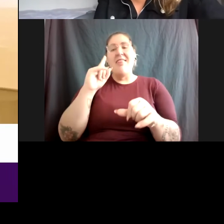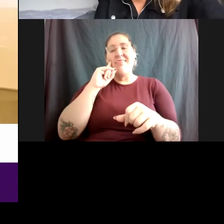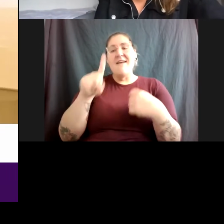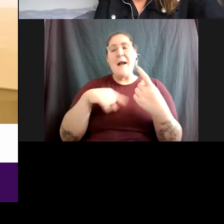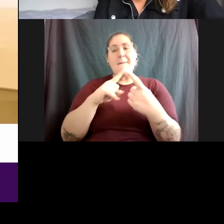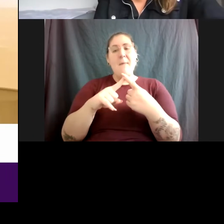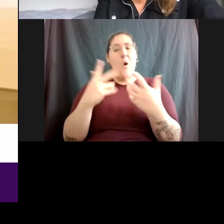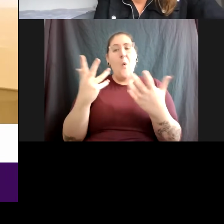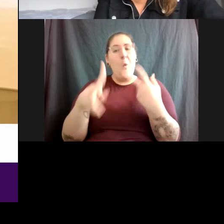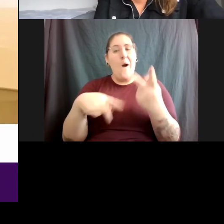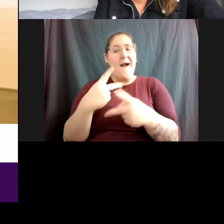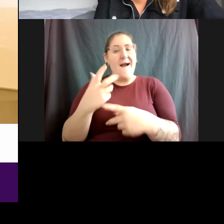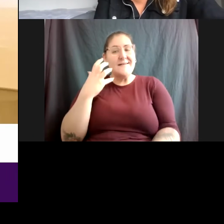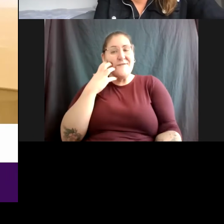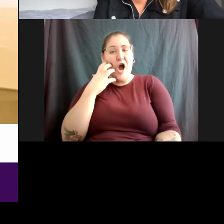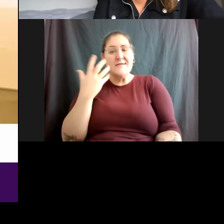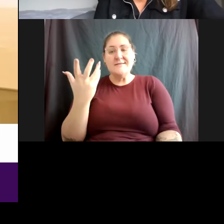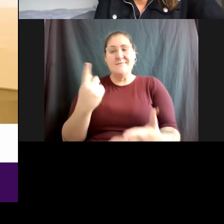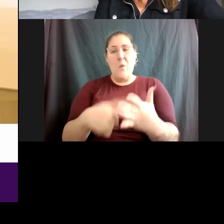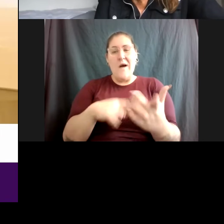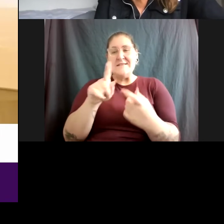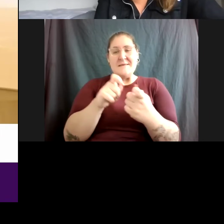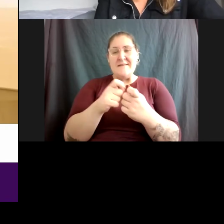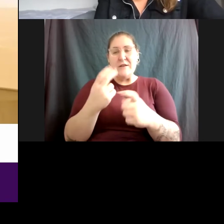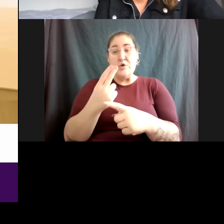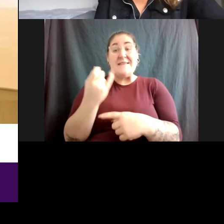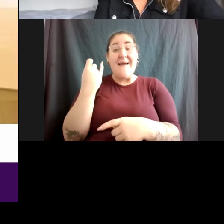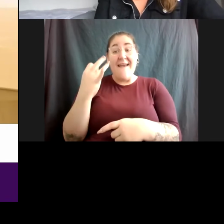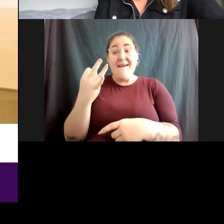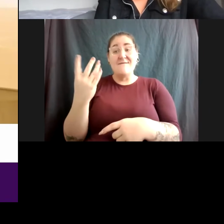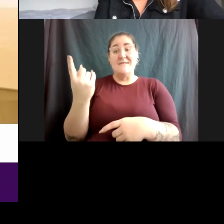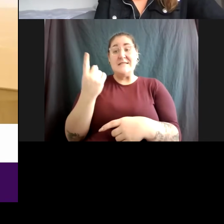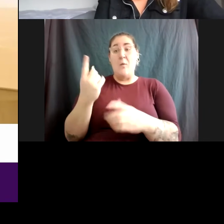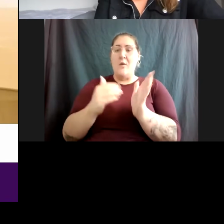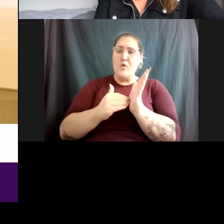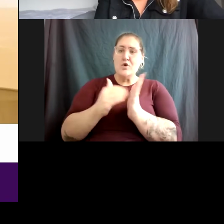used or important content then you really want to be increasing the touch target size